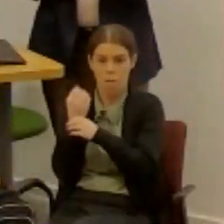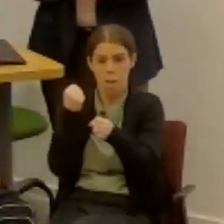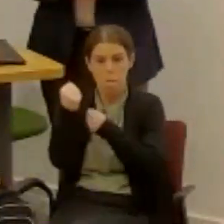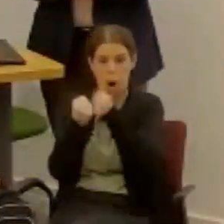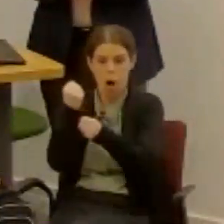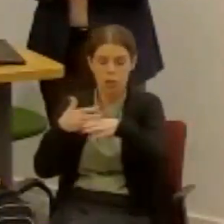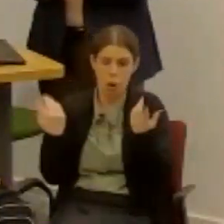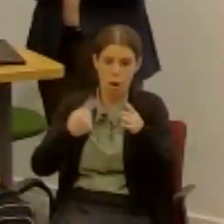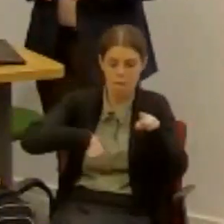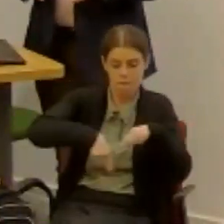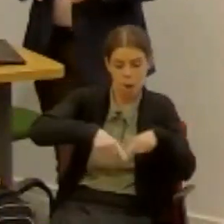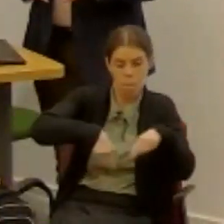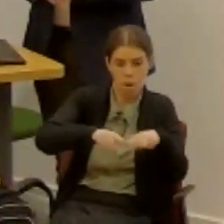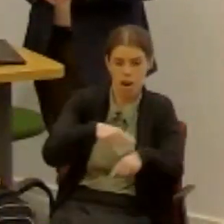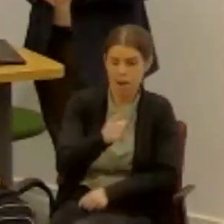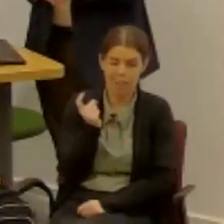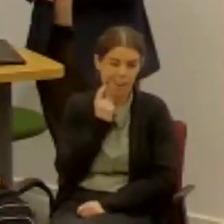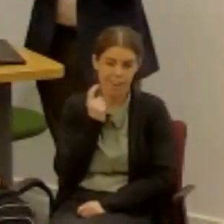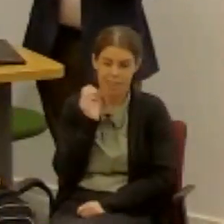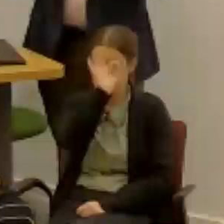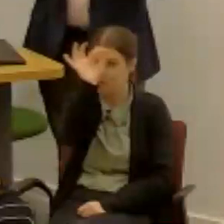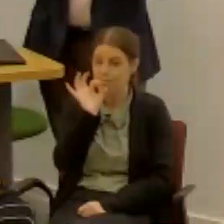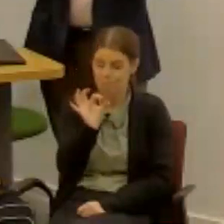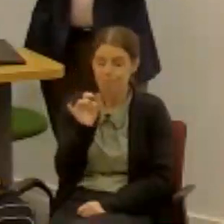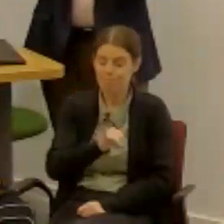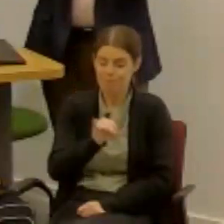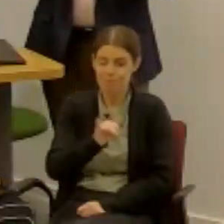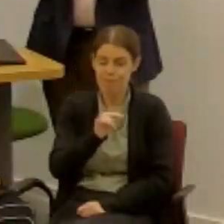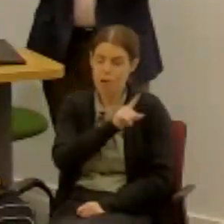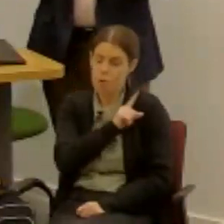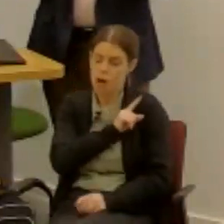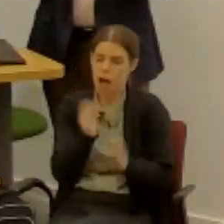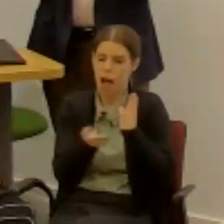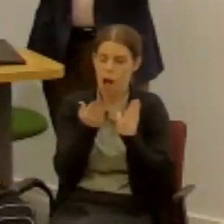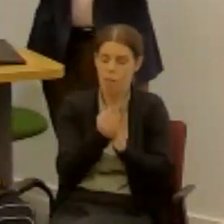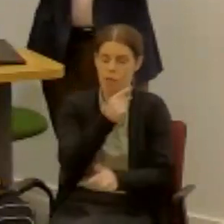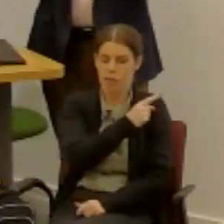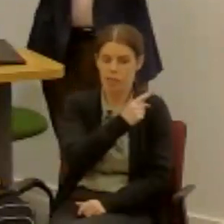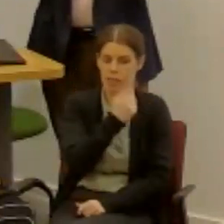it a simple question and the reason got this and glad put this in is because that hot chocolate